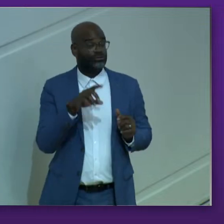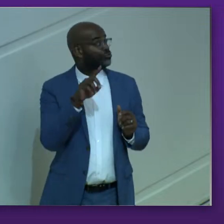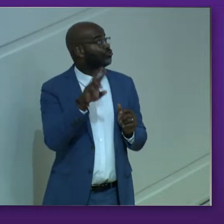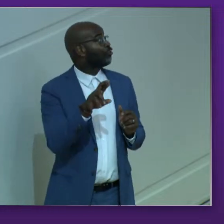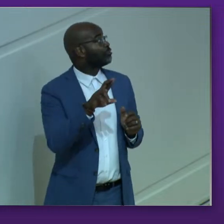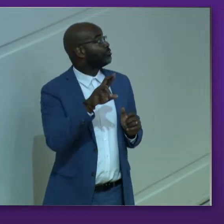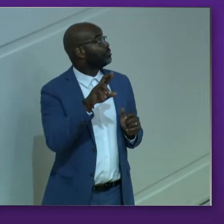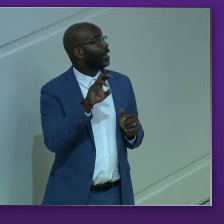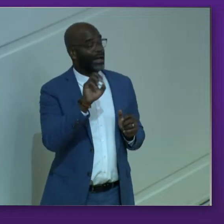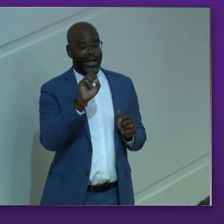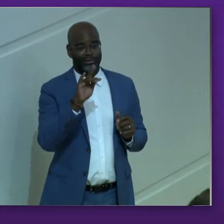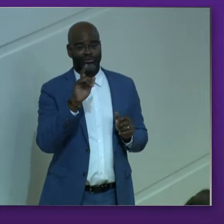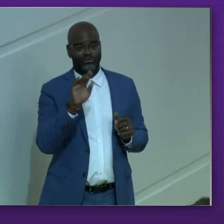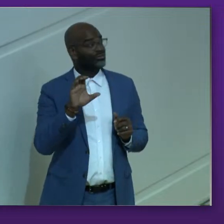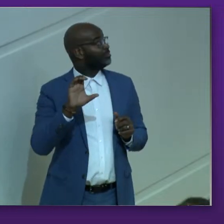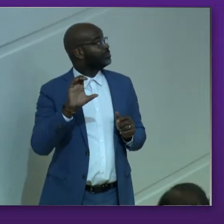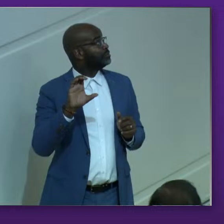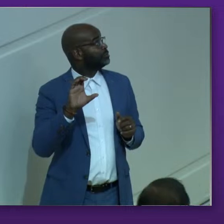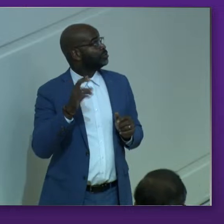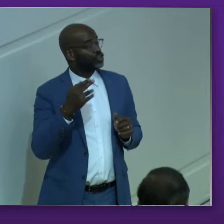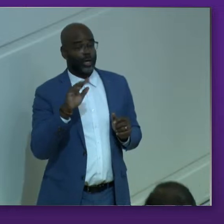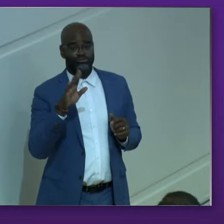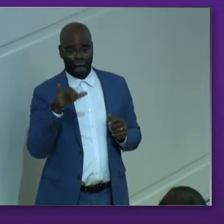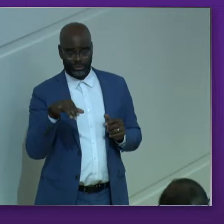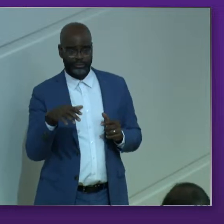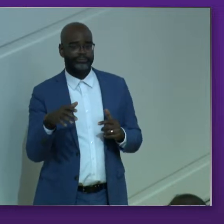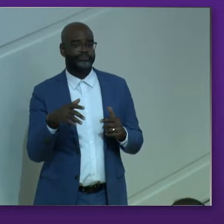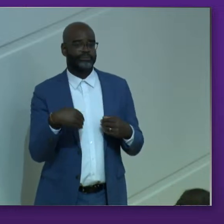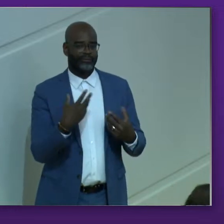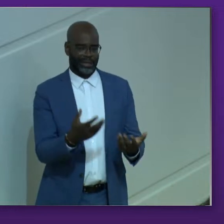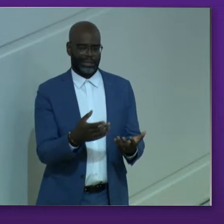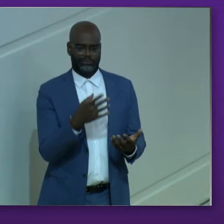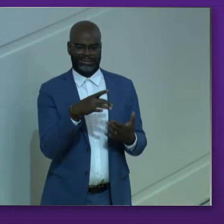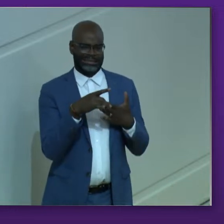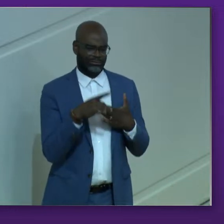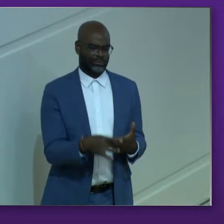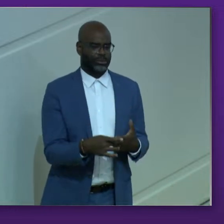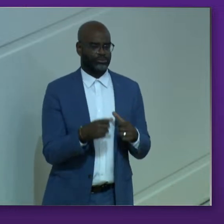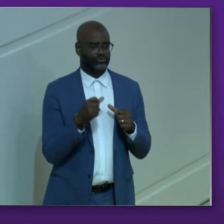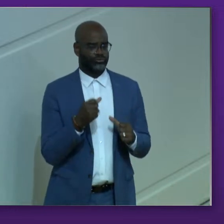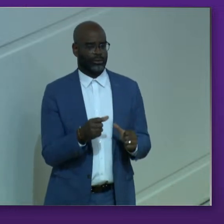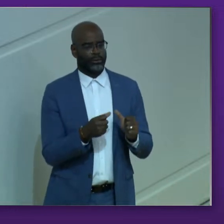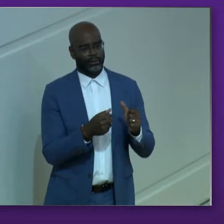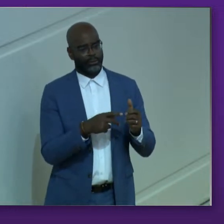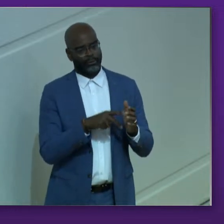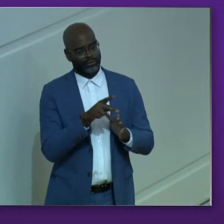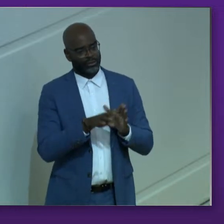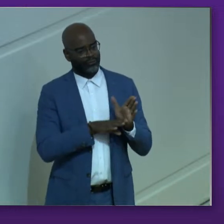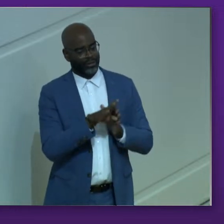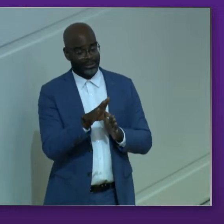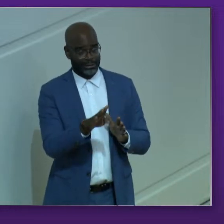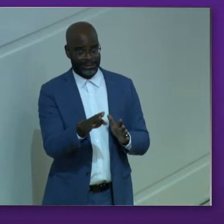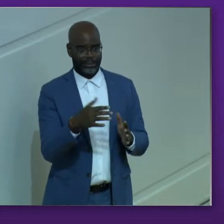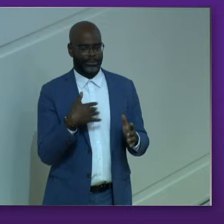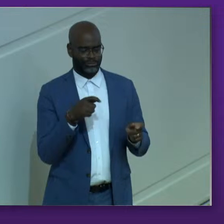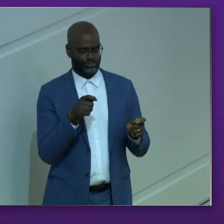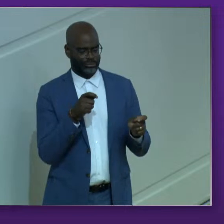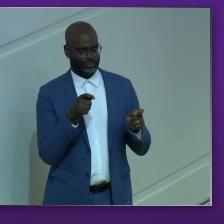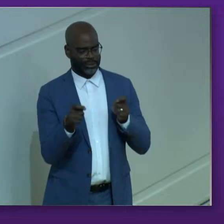EXCELLENCE IN PERFORMANCE.